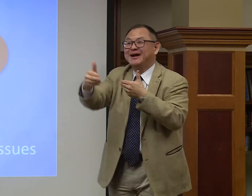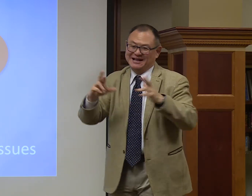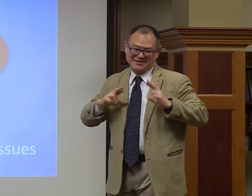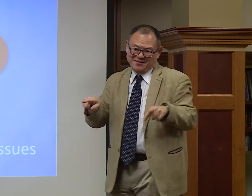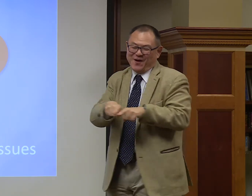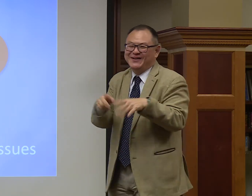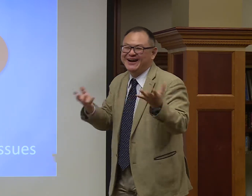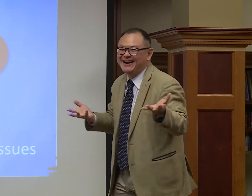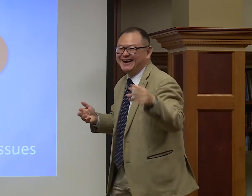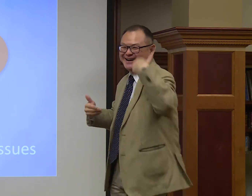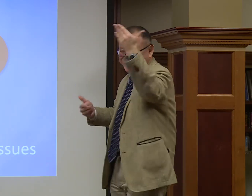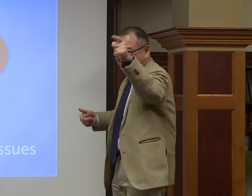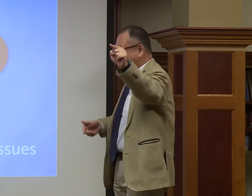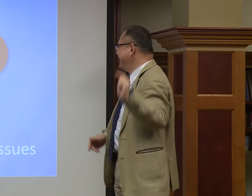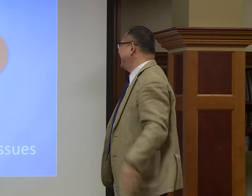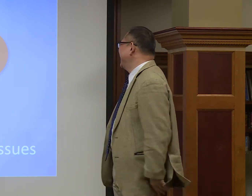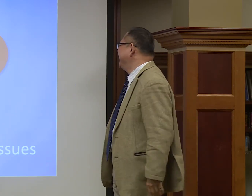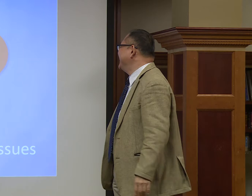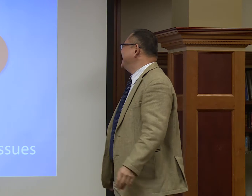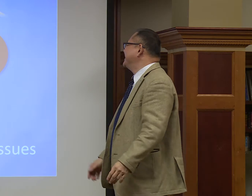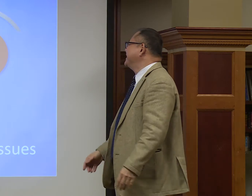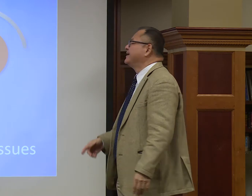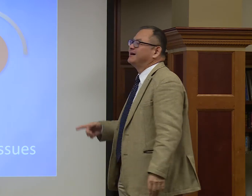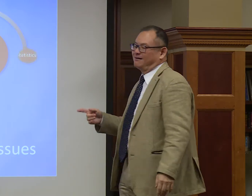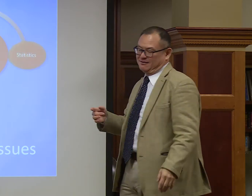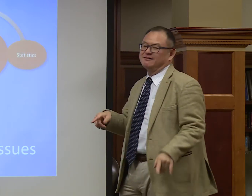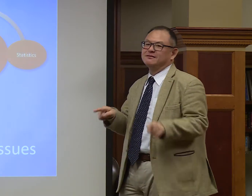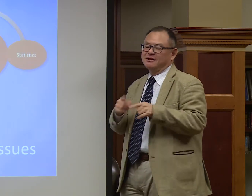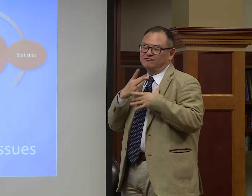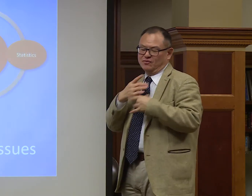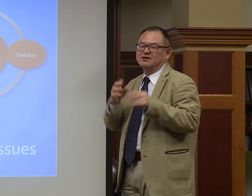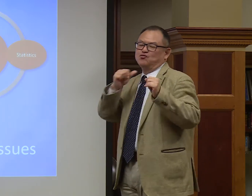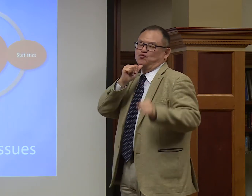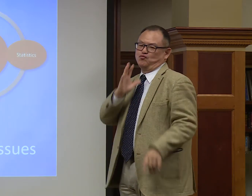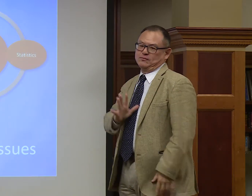I'm trying to get to this point to study and research this, but I've been focusing on women,